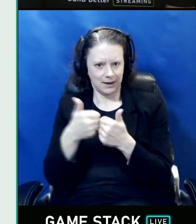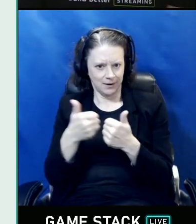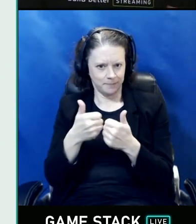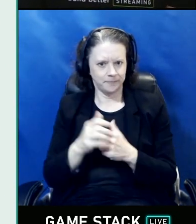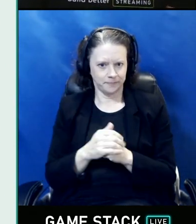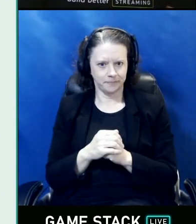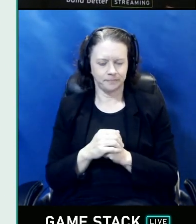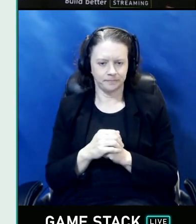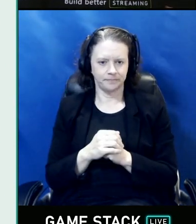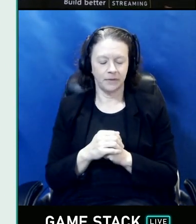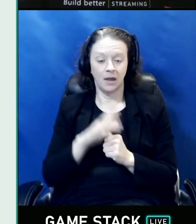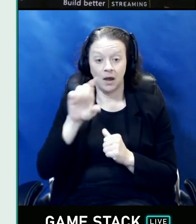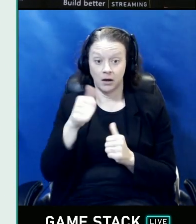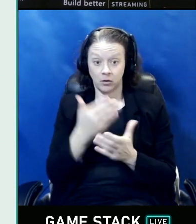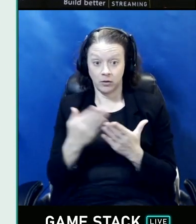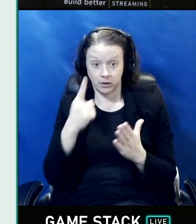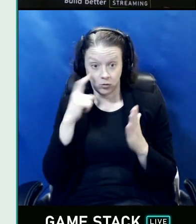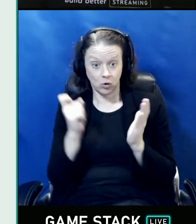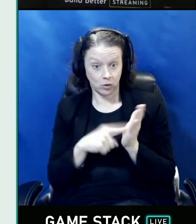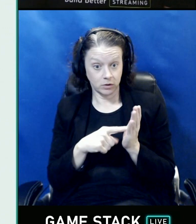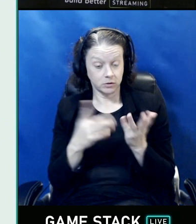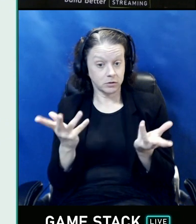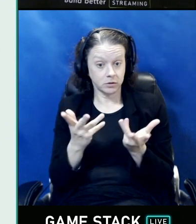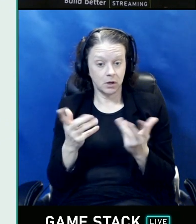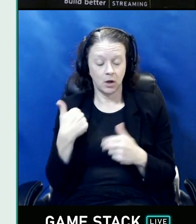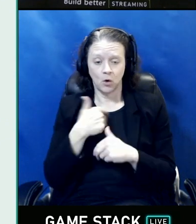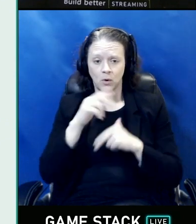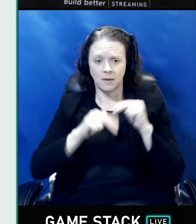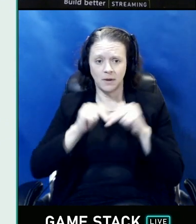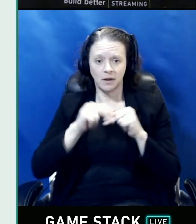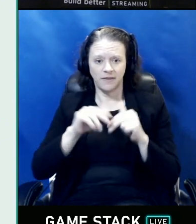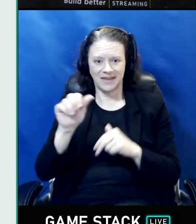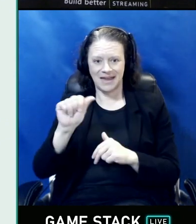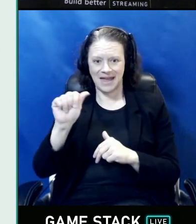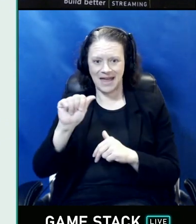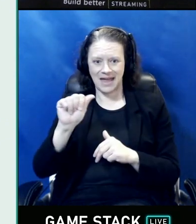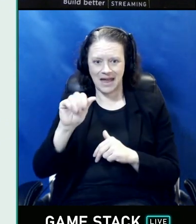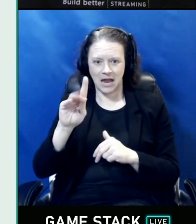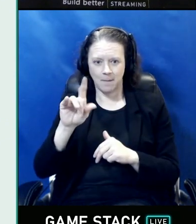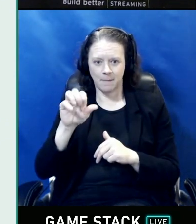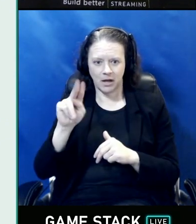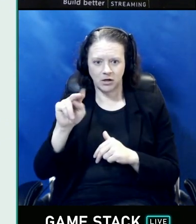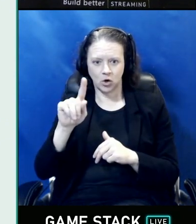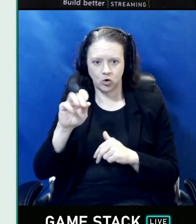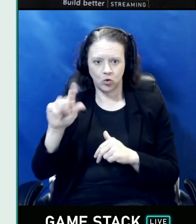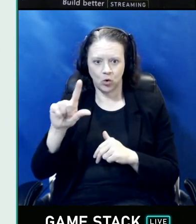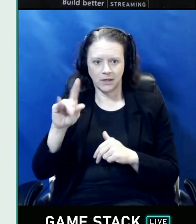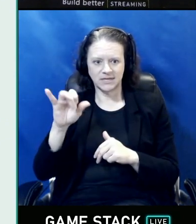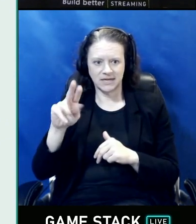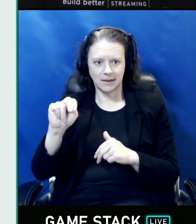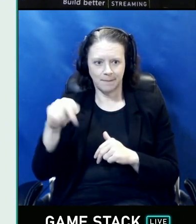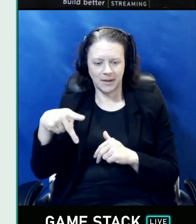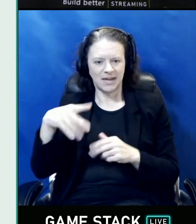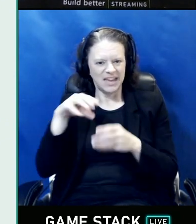Another thing to note here is that we built the A button tooltip, directly into the art asset, and that